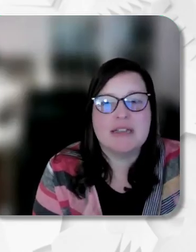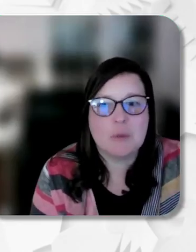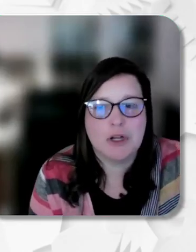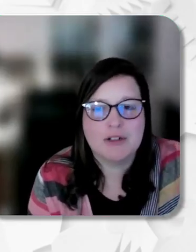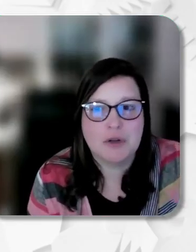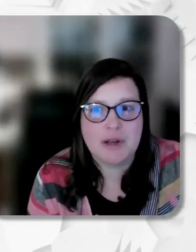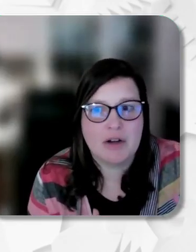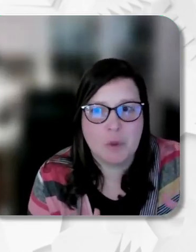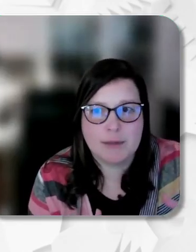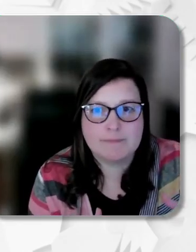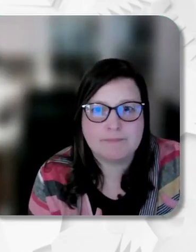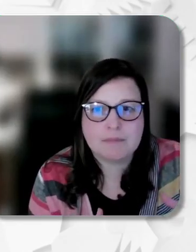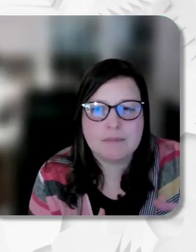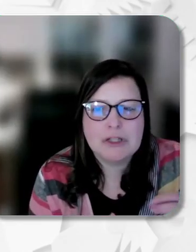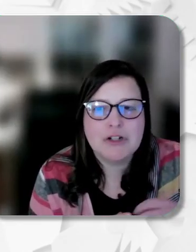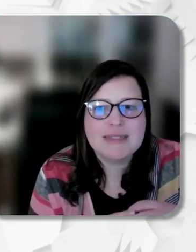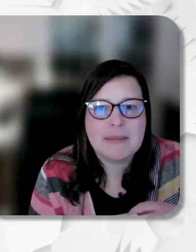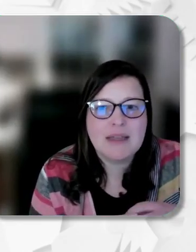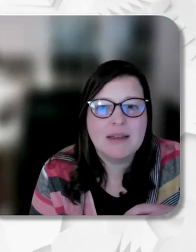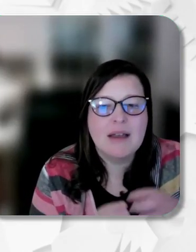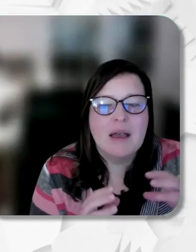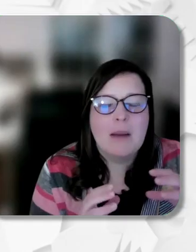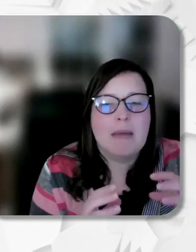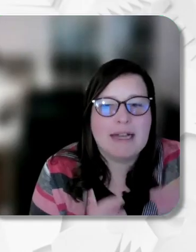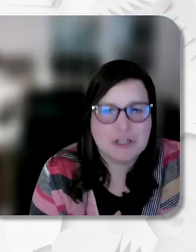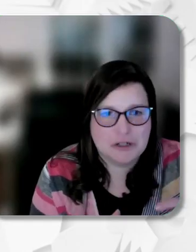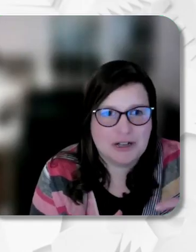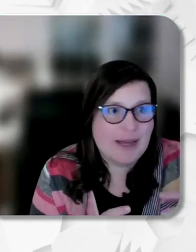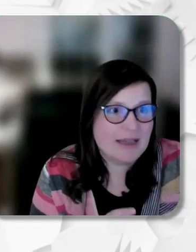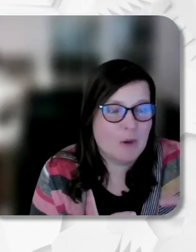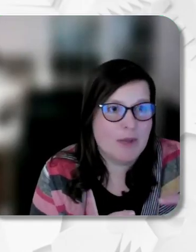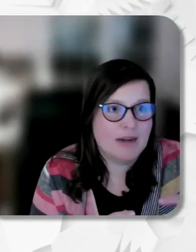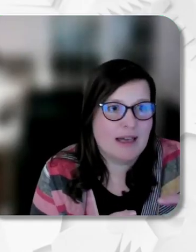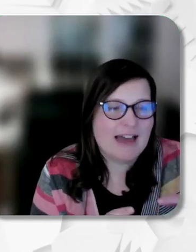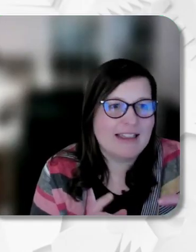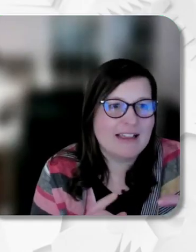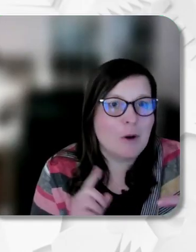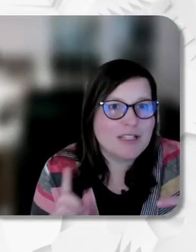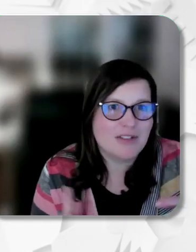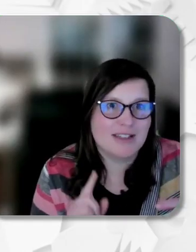neighborhood to create a fort. There is something magical about that moment and I think most of us